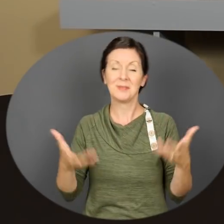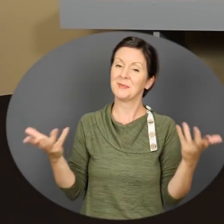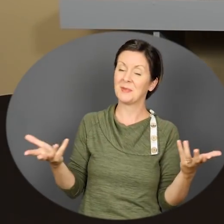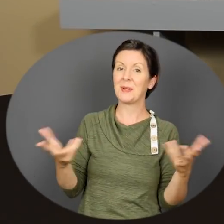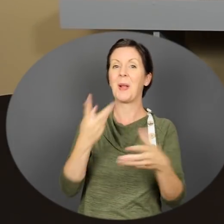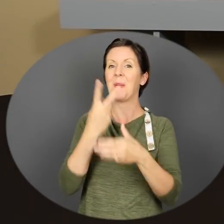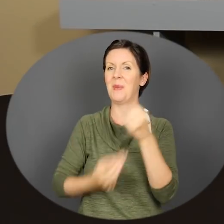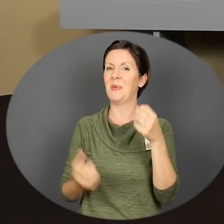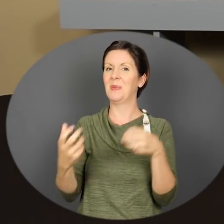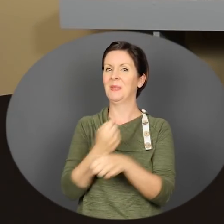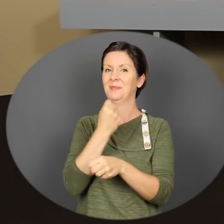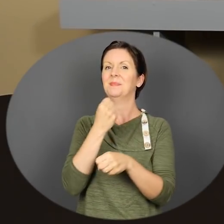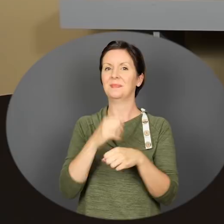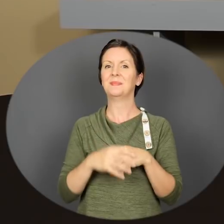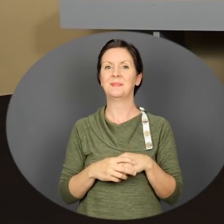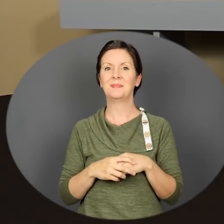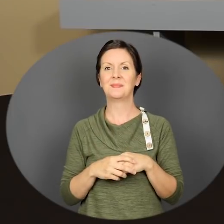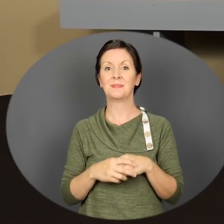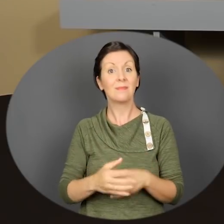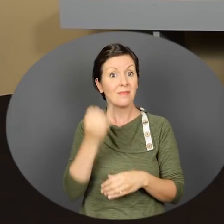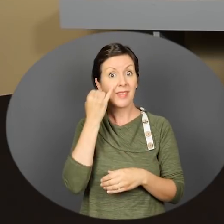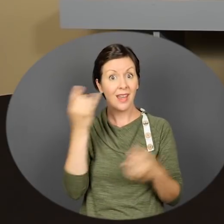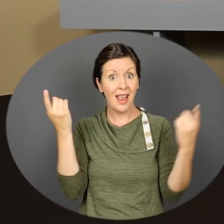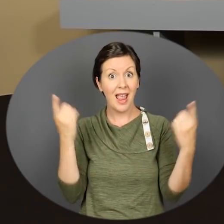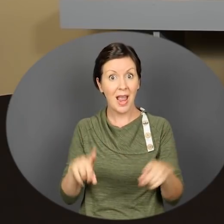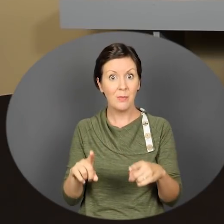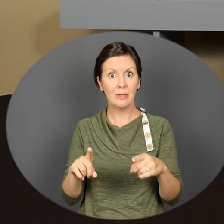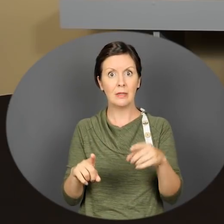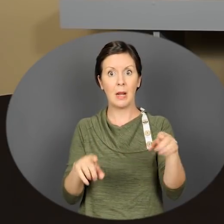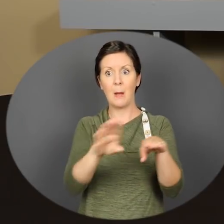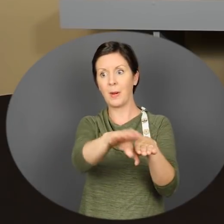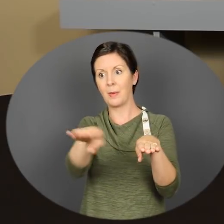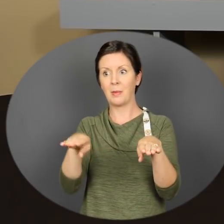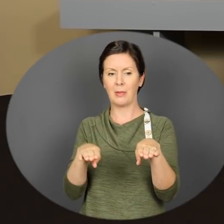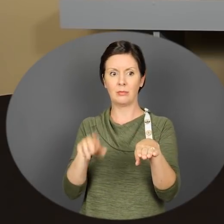share the victory. It’s even possible to place a tile in such a way that all remaining